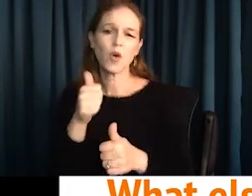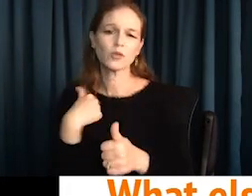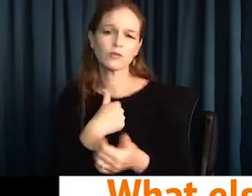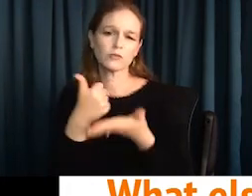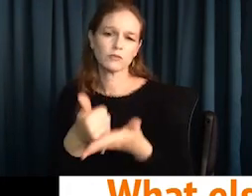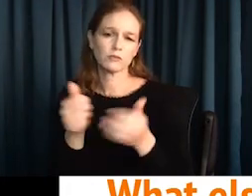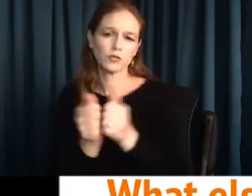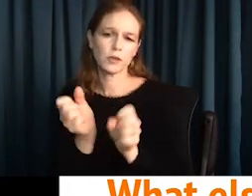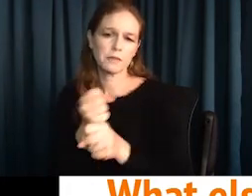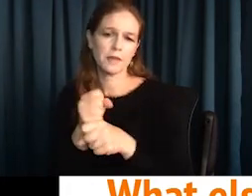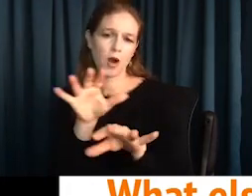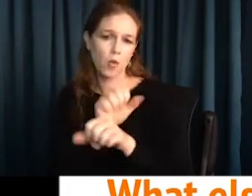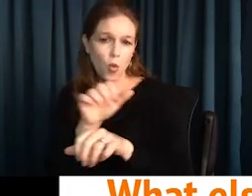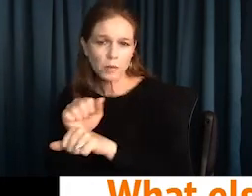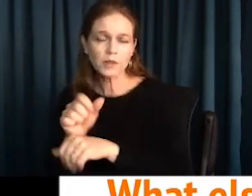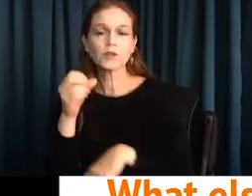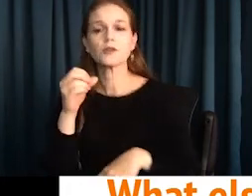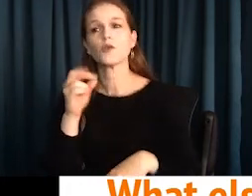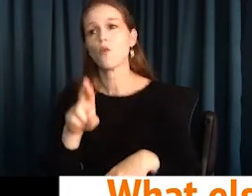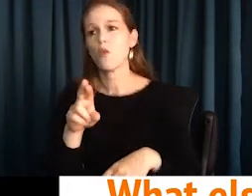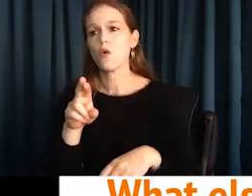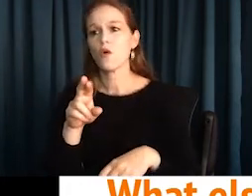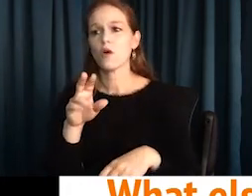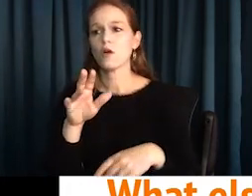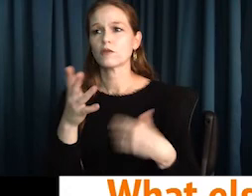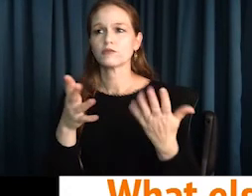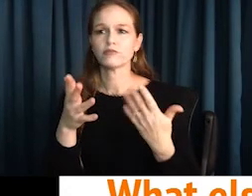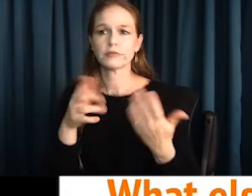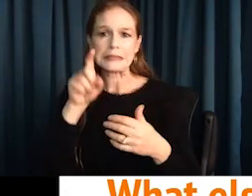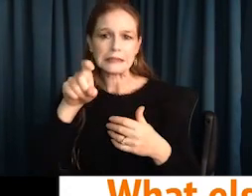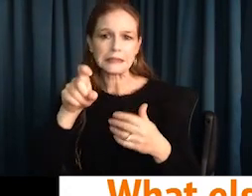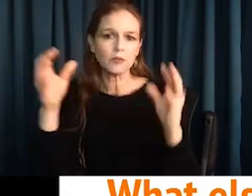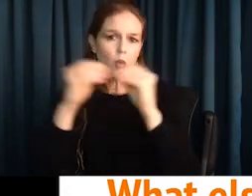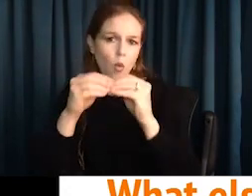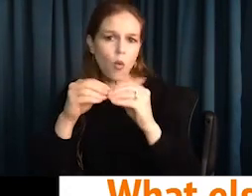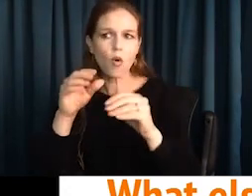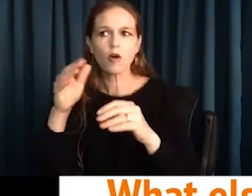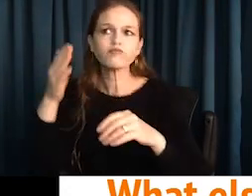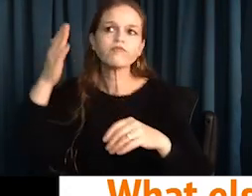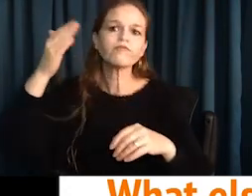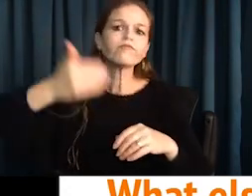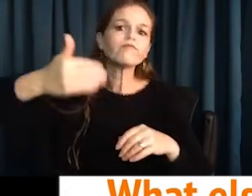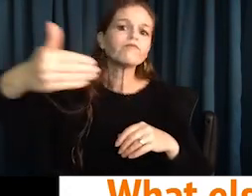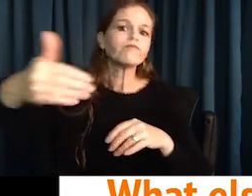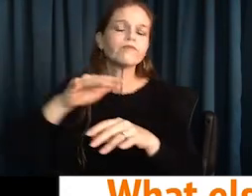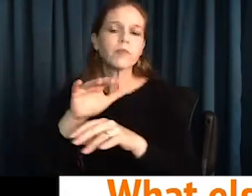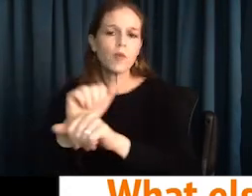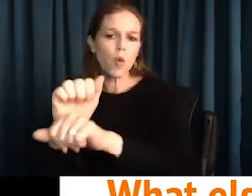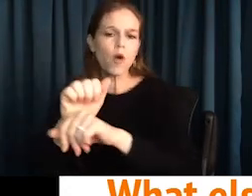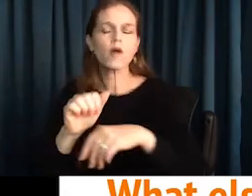appointments or reschedule or cancel appointments. We coordinate them to make sure everything